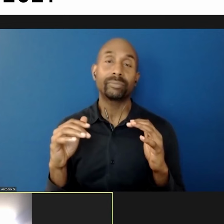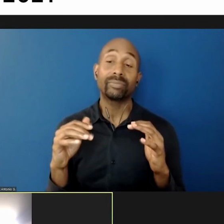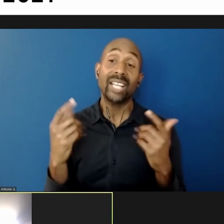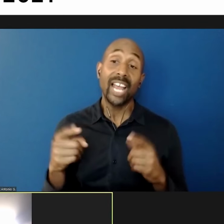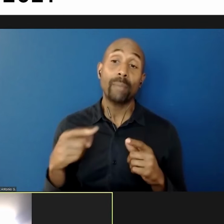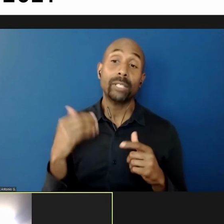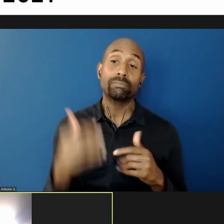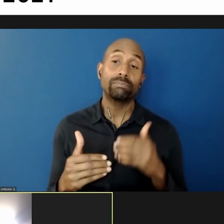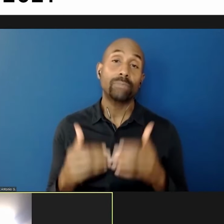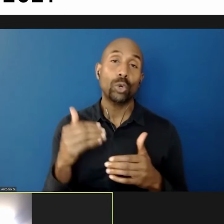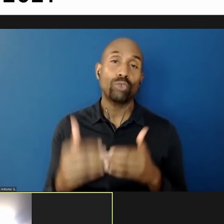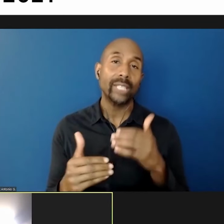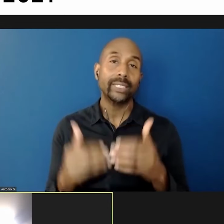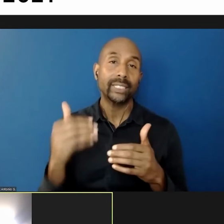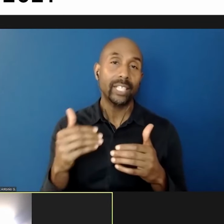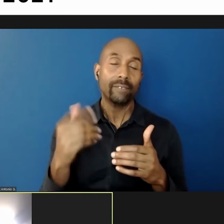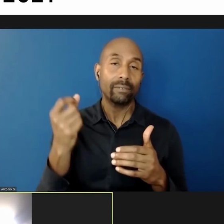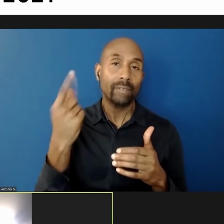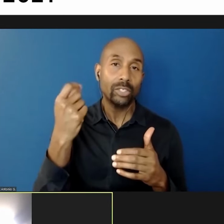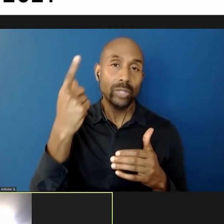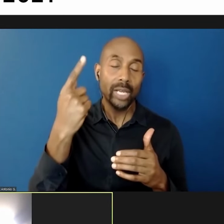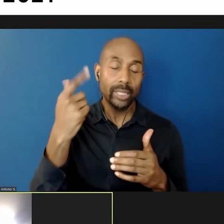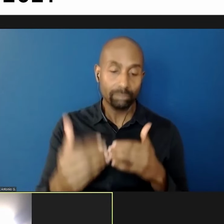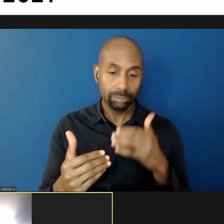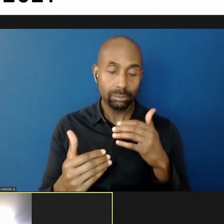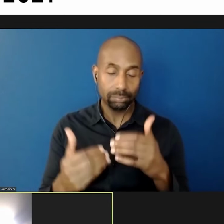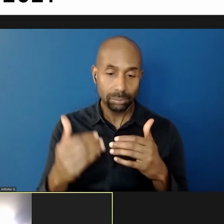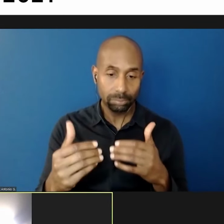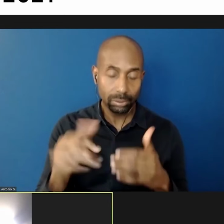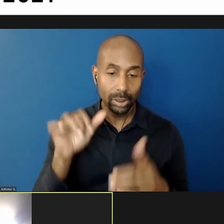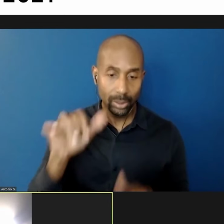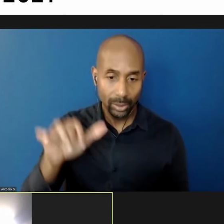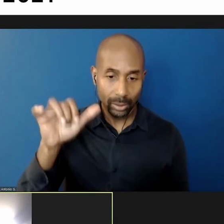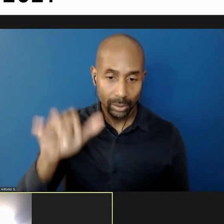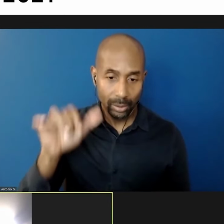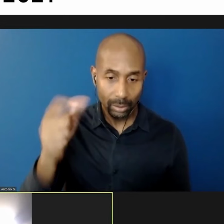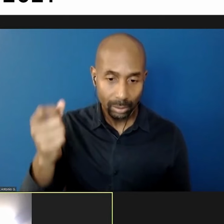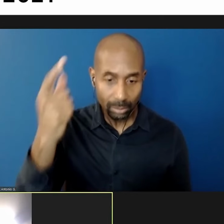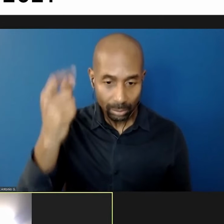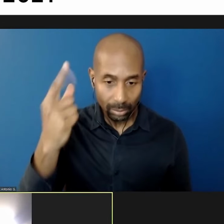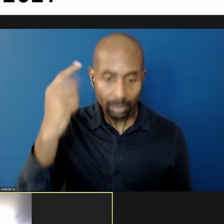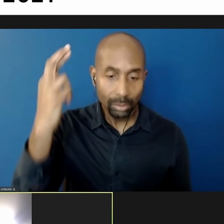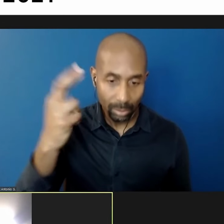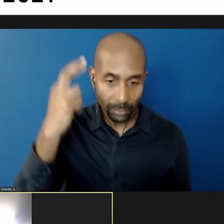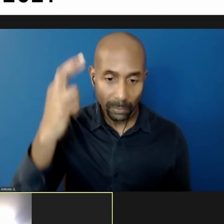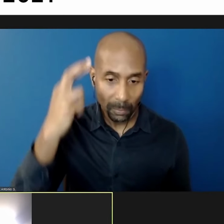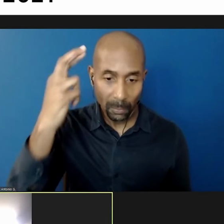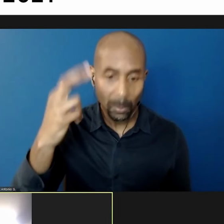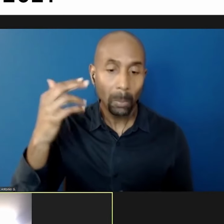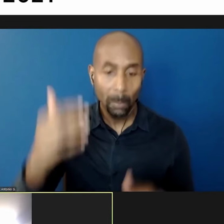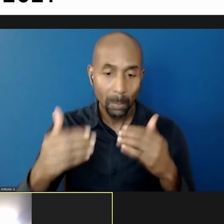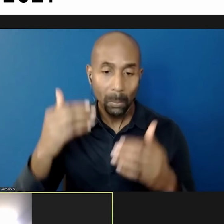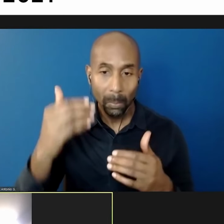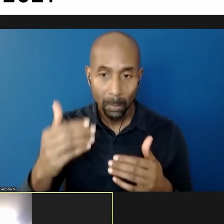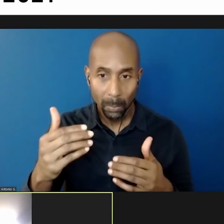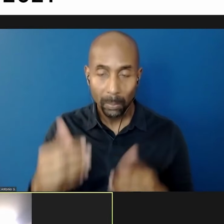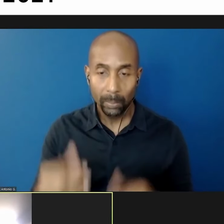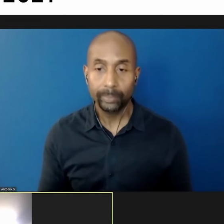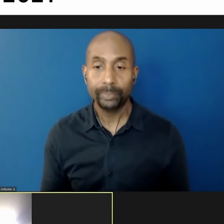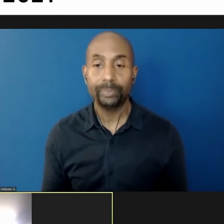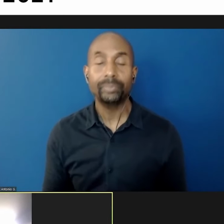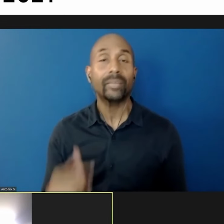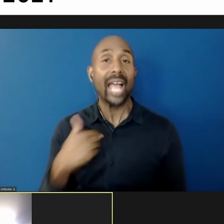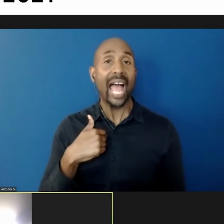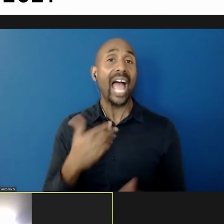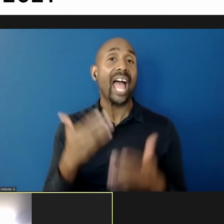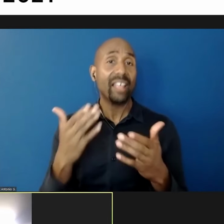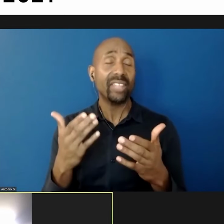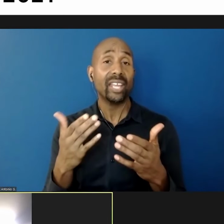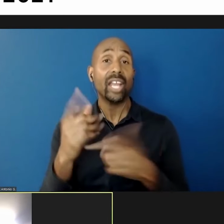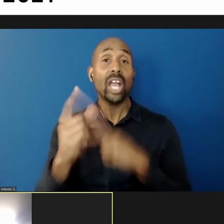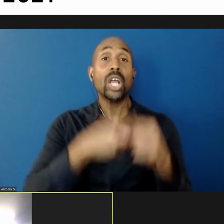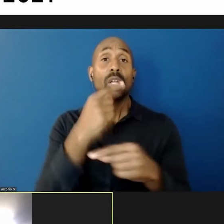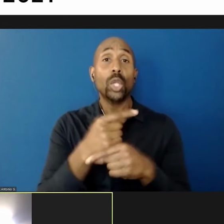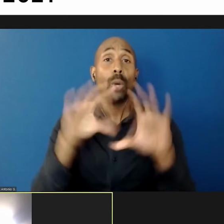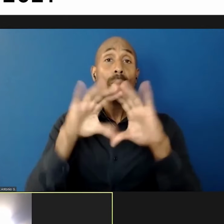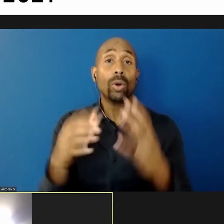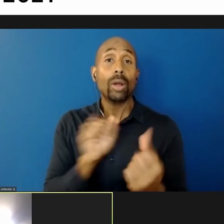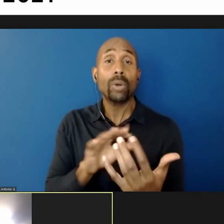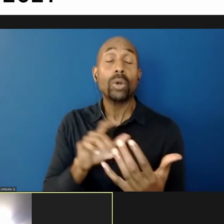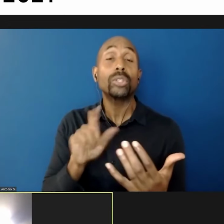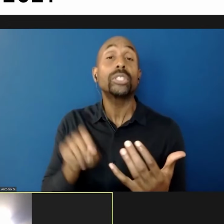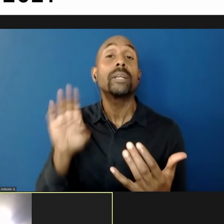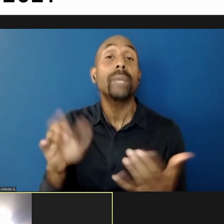not just seeing us especially as disability but seeing us as important person in the society